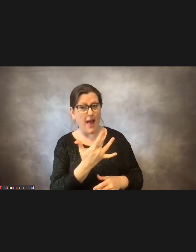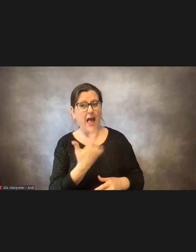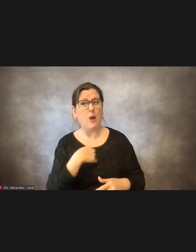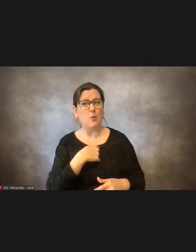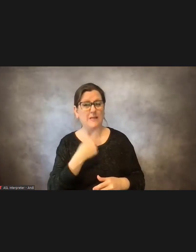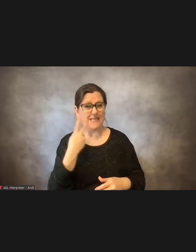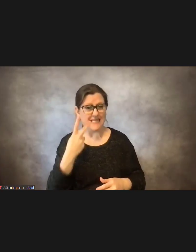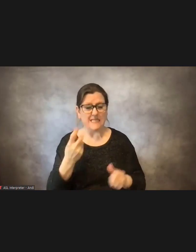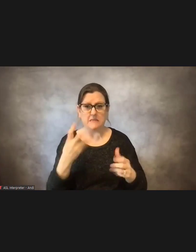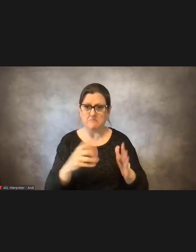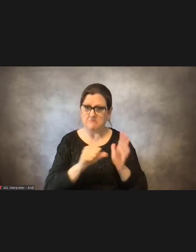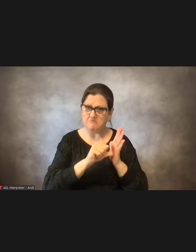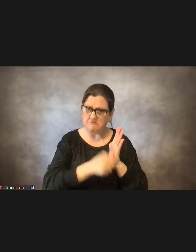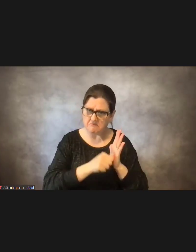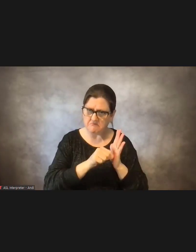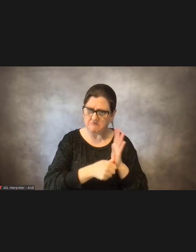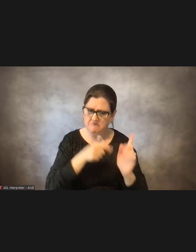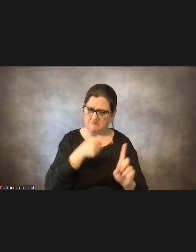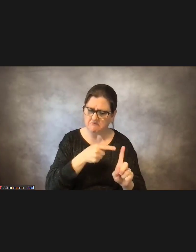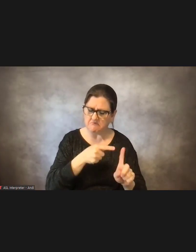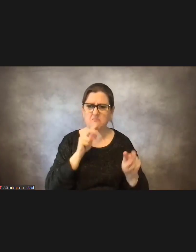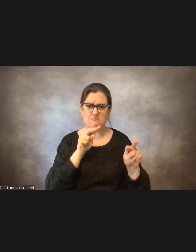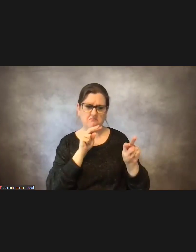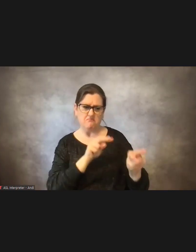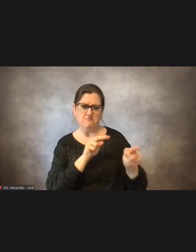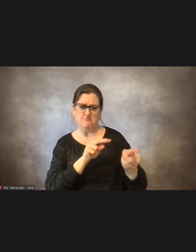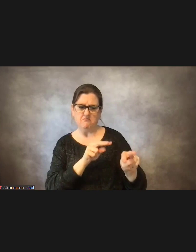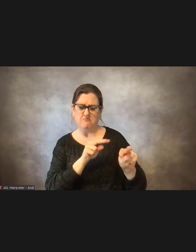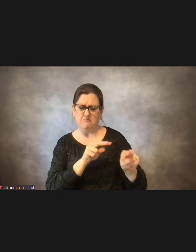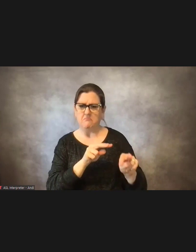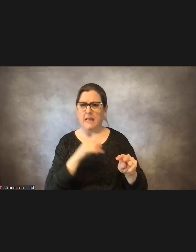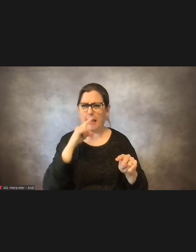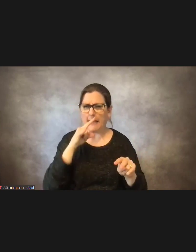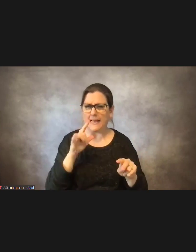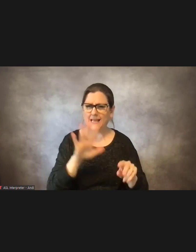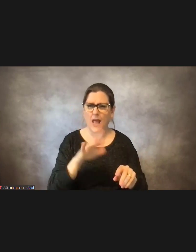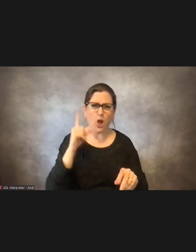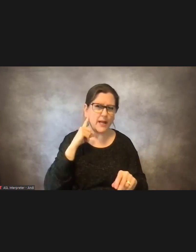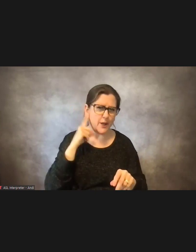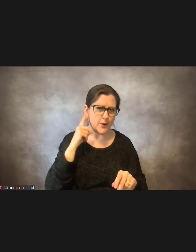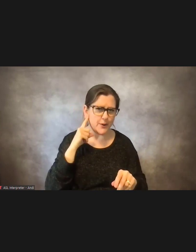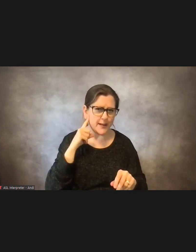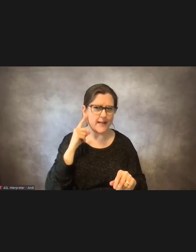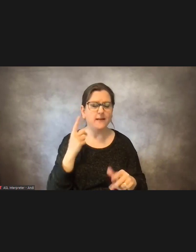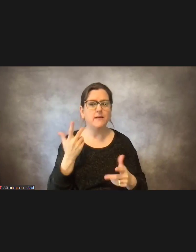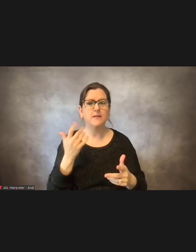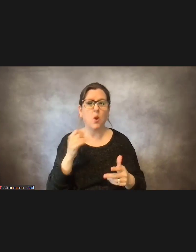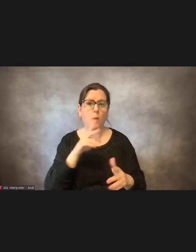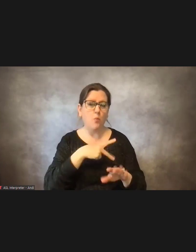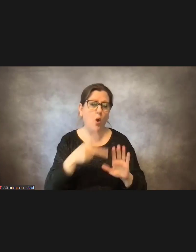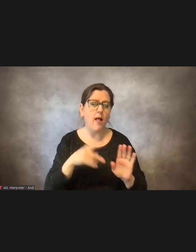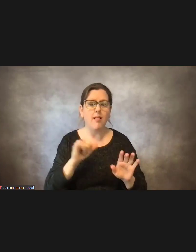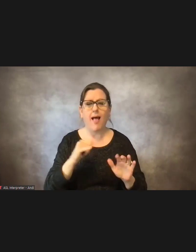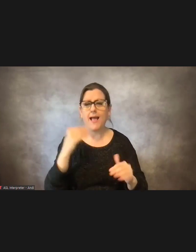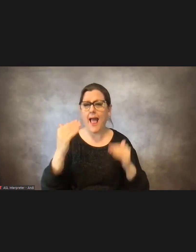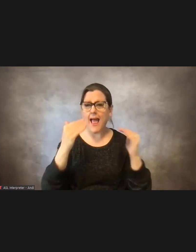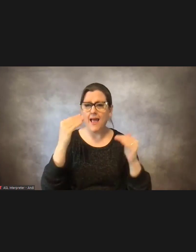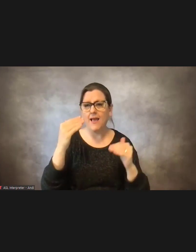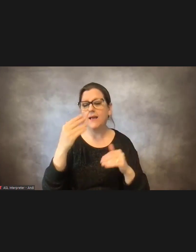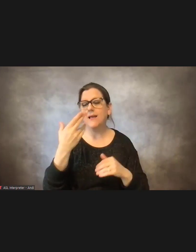see so much emphasis being placed on monitoring the status of hearing in young children, so programs like Head Start, which,